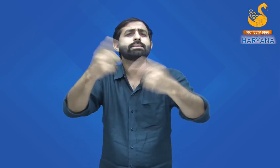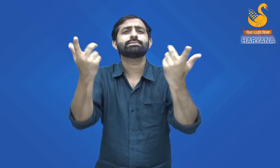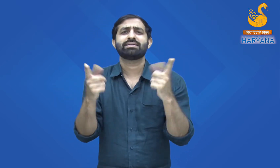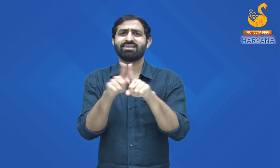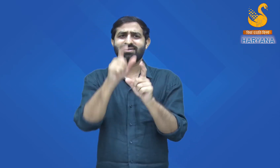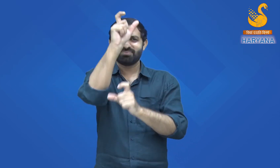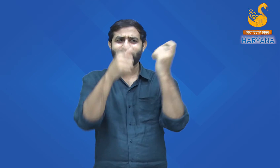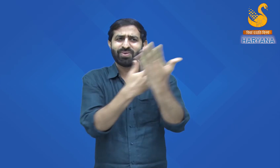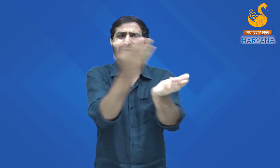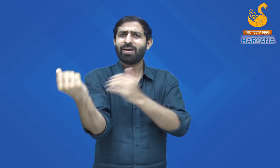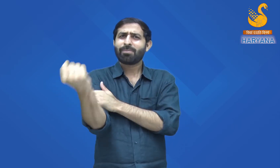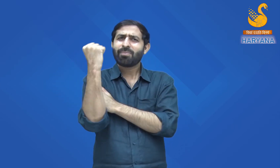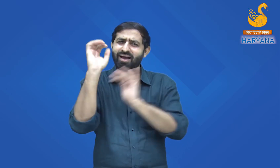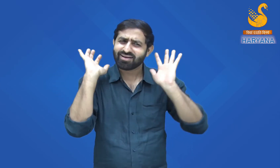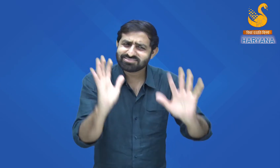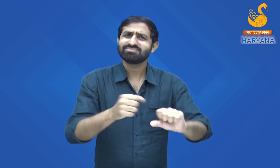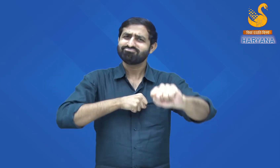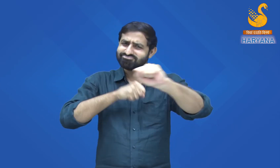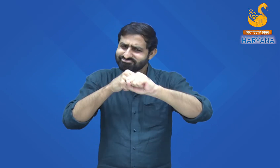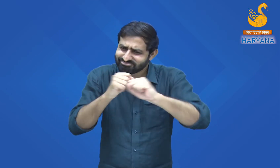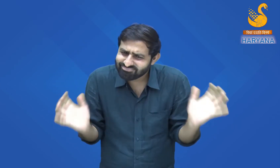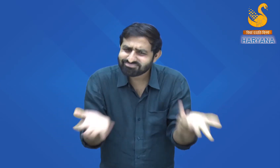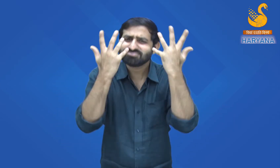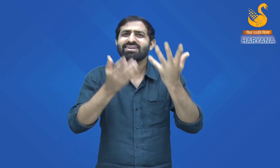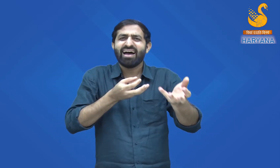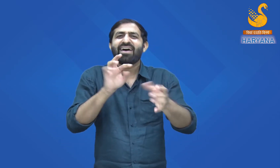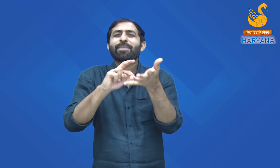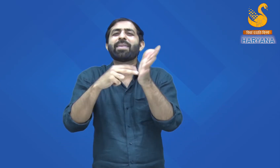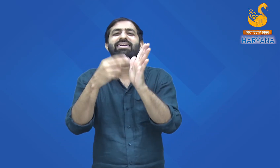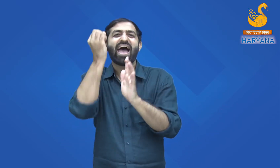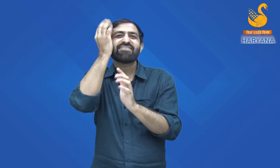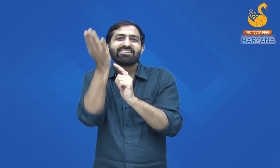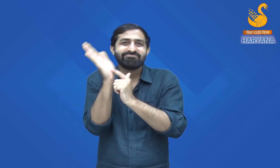Through this he wanted to bring awareness in the society about the rights of the people